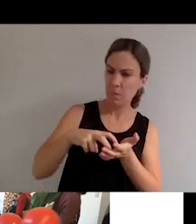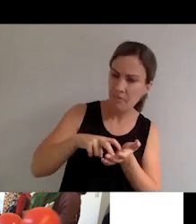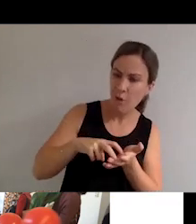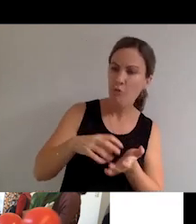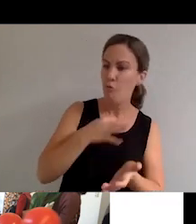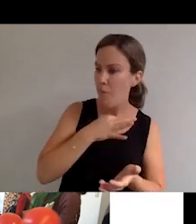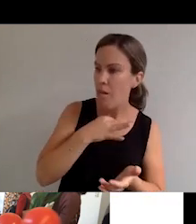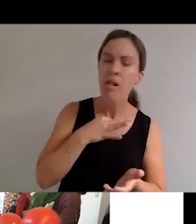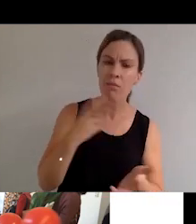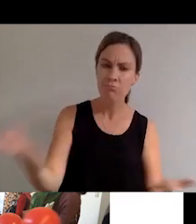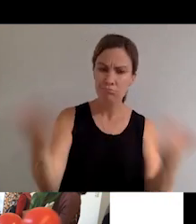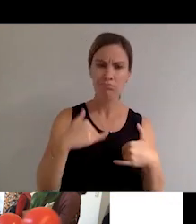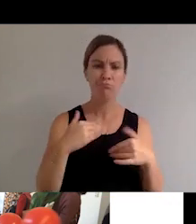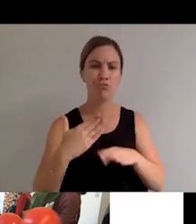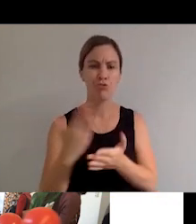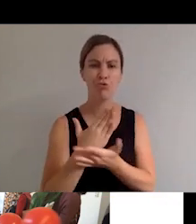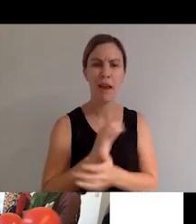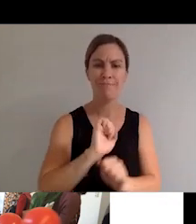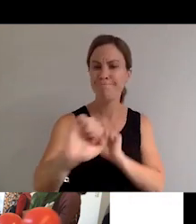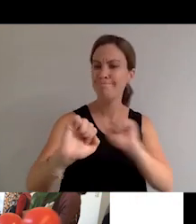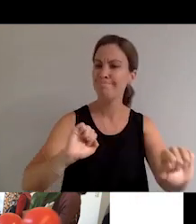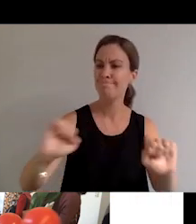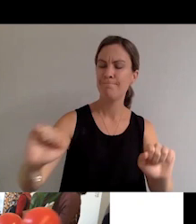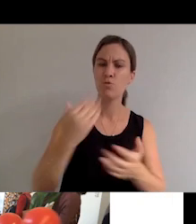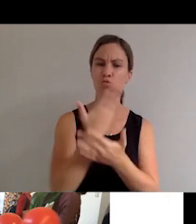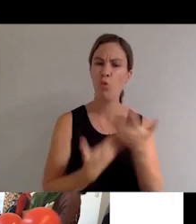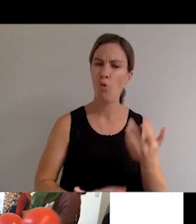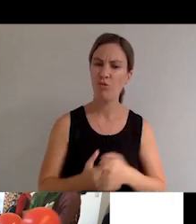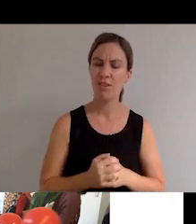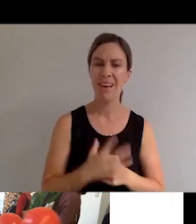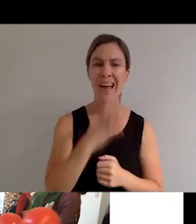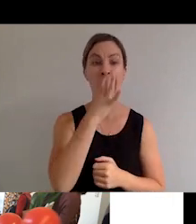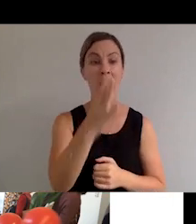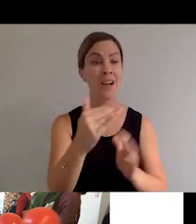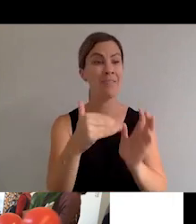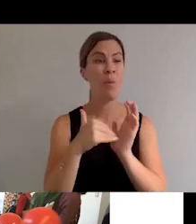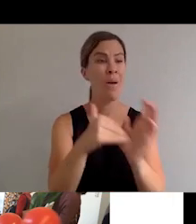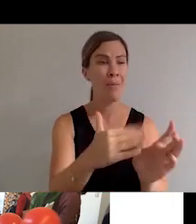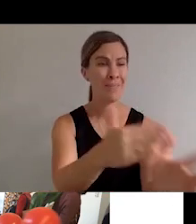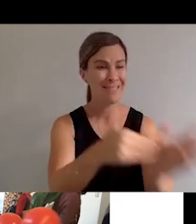you know? I guess that asking for help, asking for advice, asking friends...